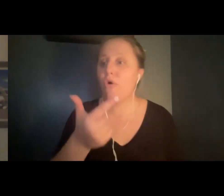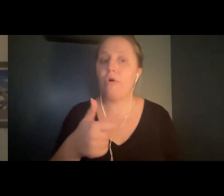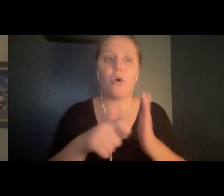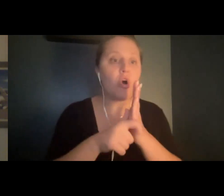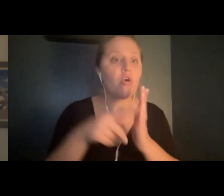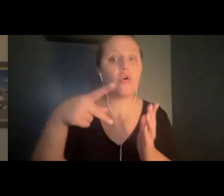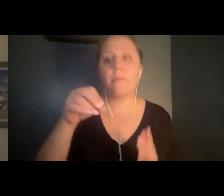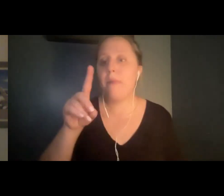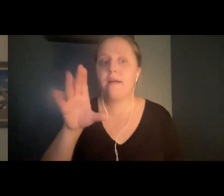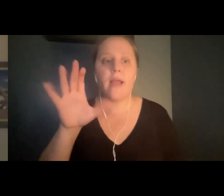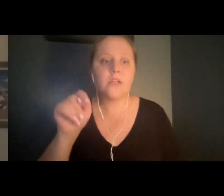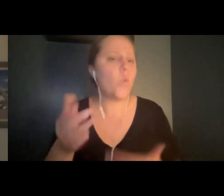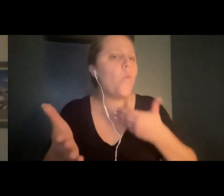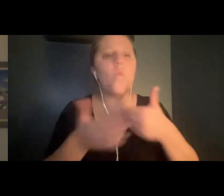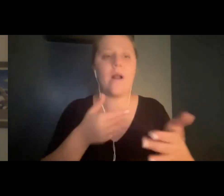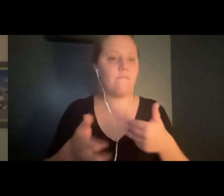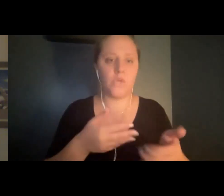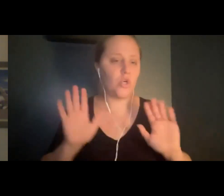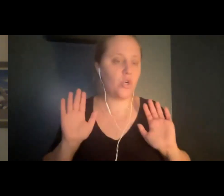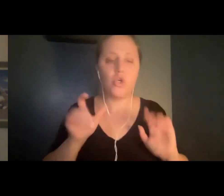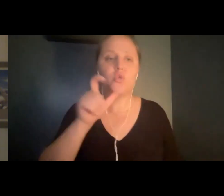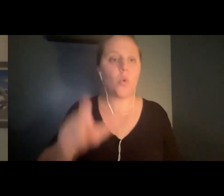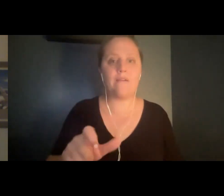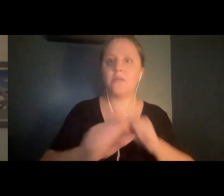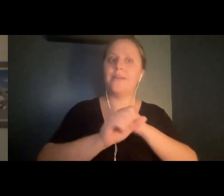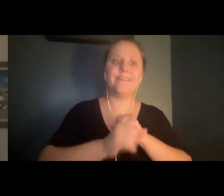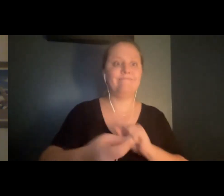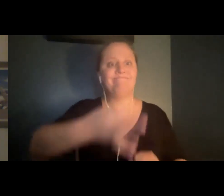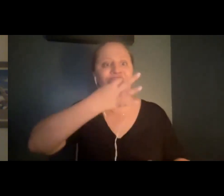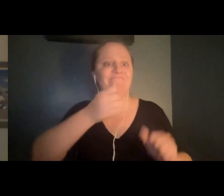You don't have to be a marketer or a content creator, anybody,